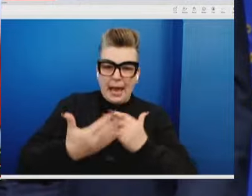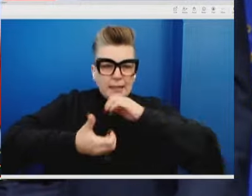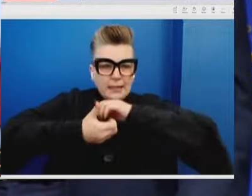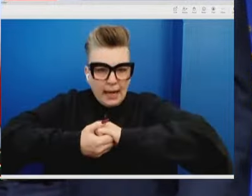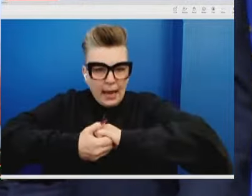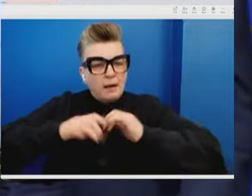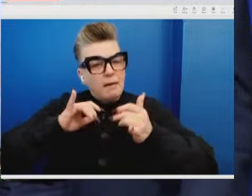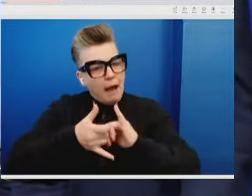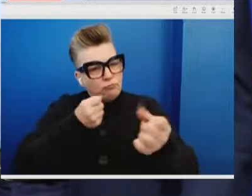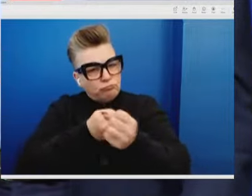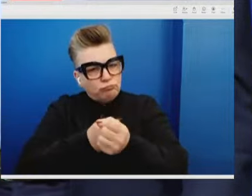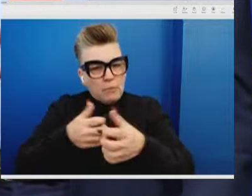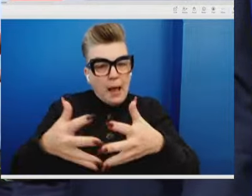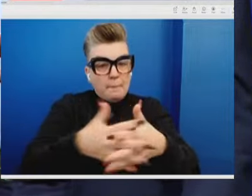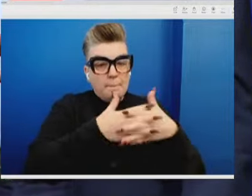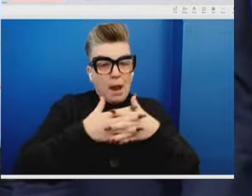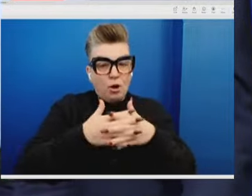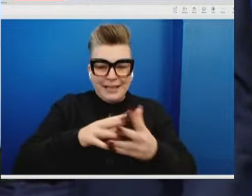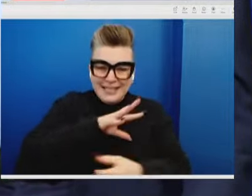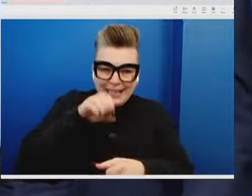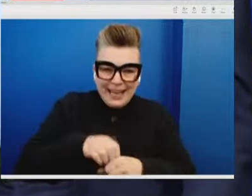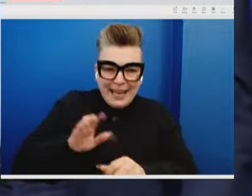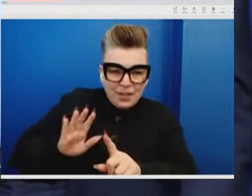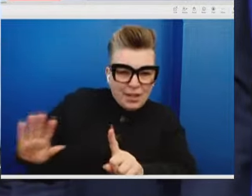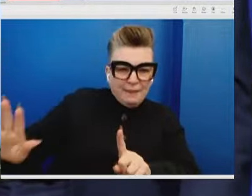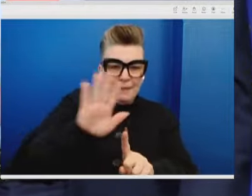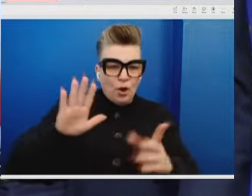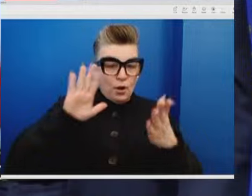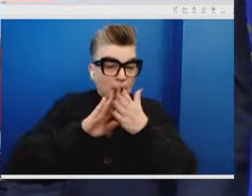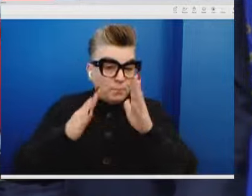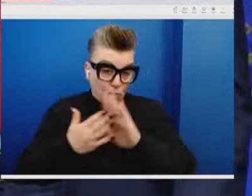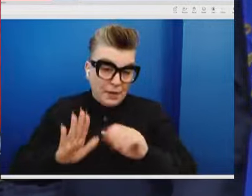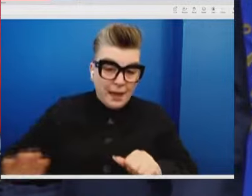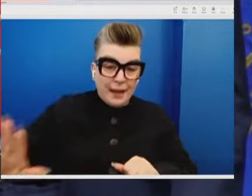and in work. And we get to lead in that journey and support beneficiaries in